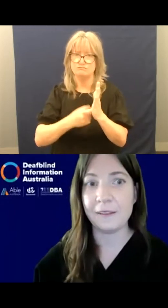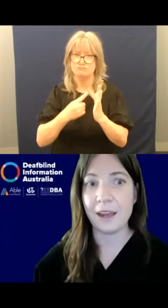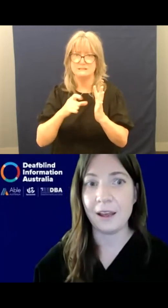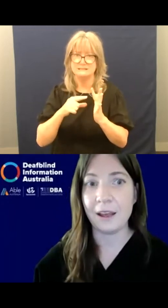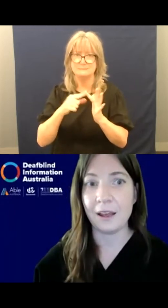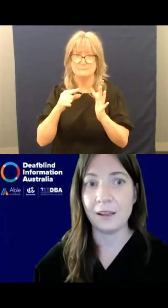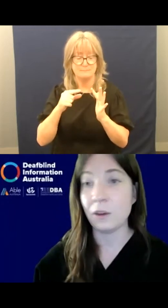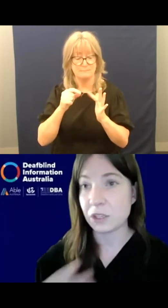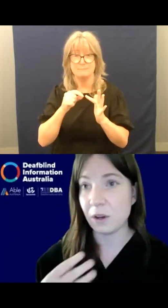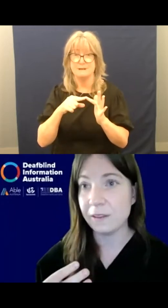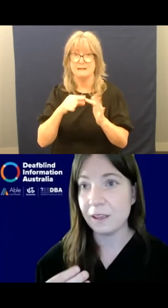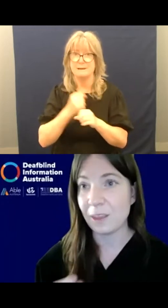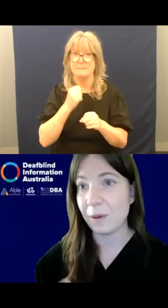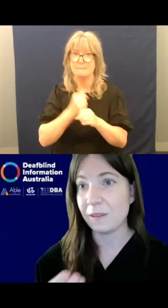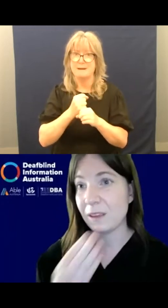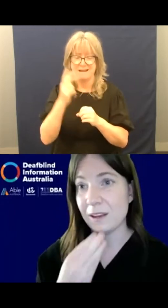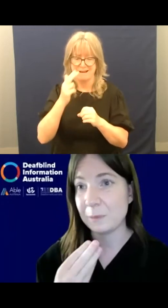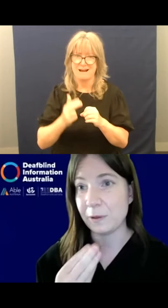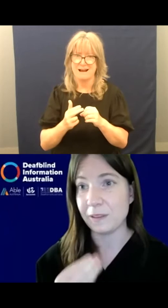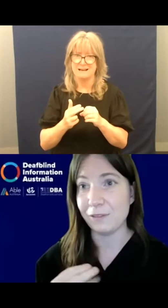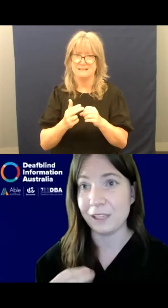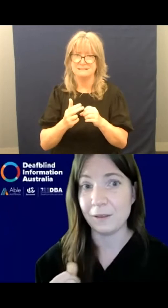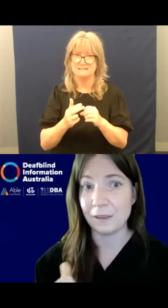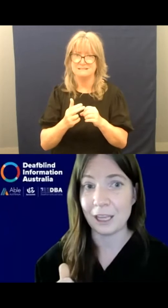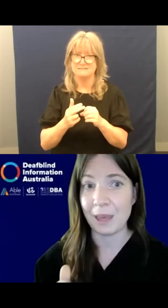are non-toxic and the person can explore safely using their mouth.